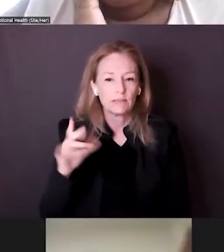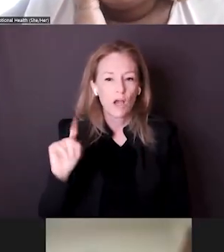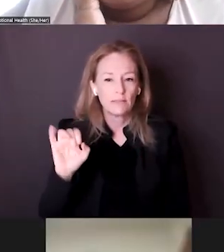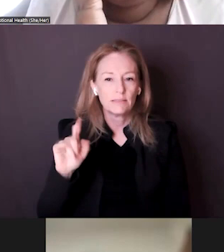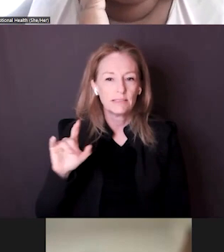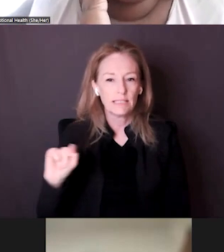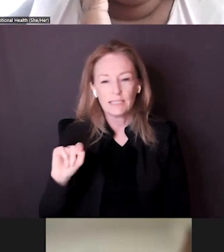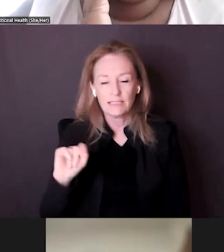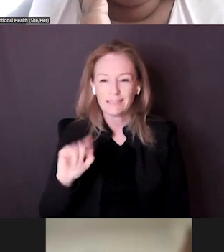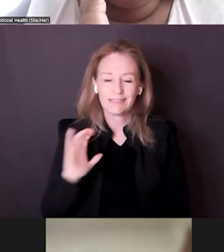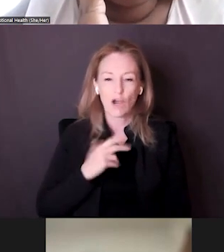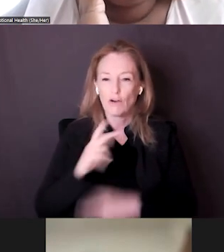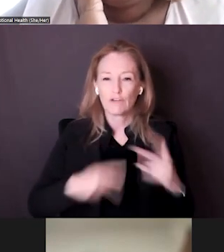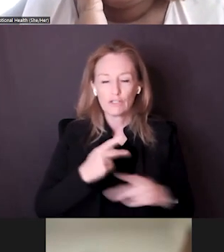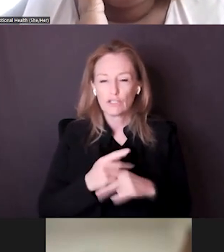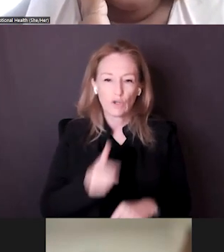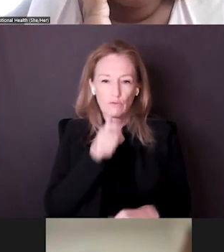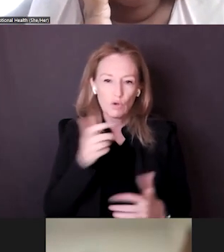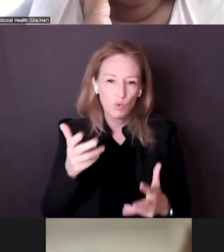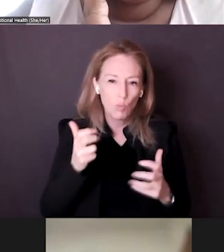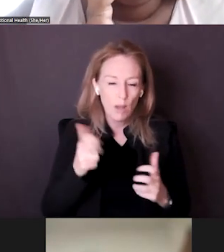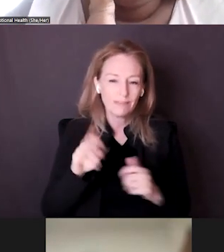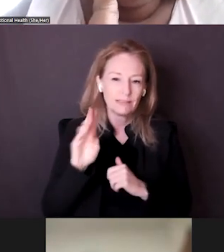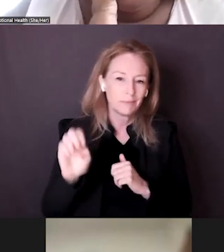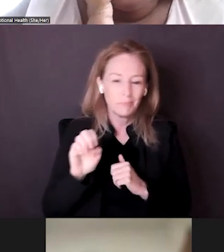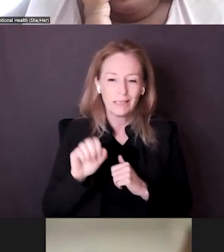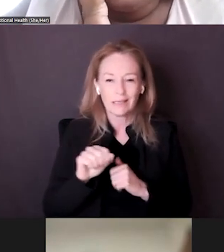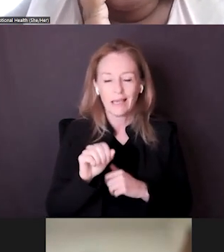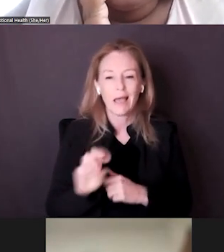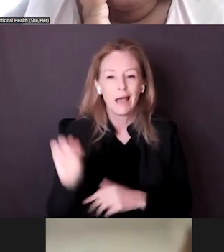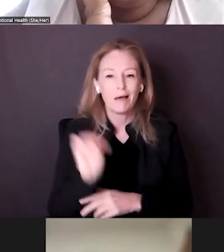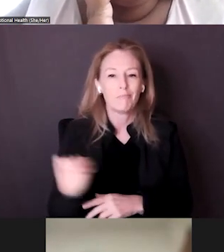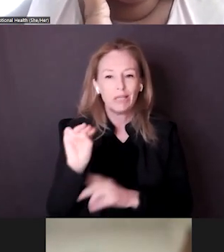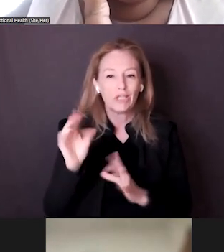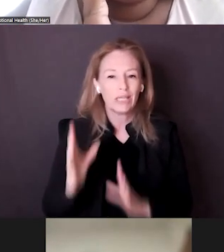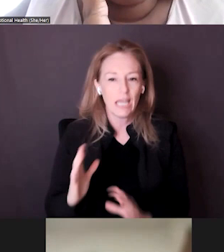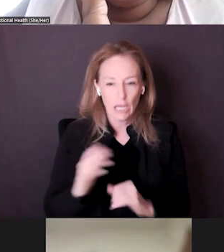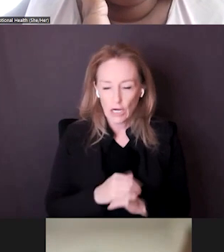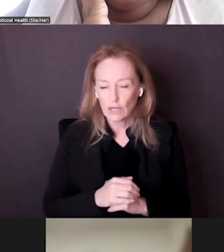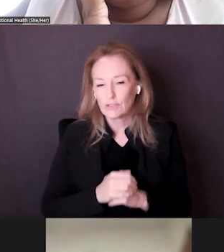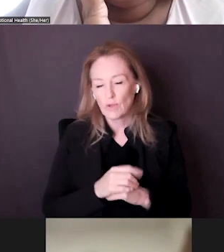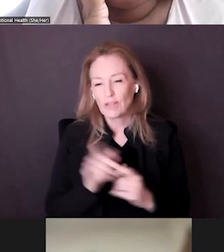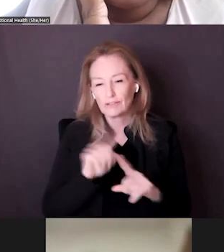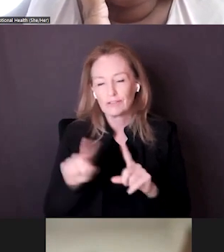A MILLIONAIRE. WE HAVE OPTIONS AND YOU HAVE CALL ON A FRIEND